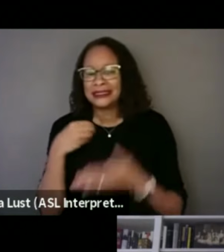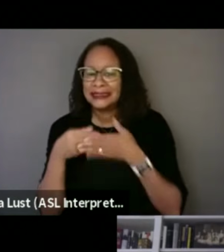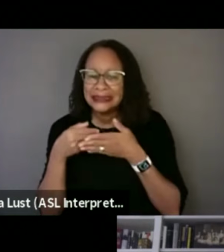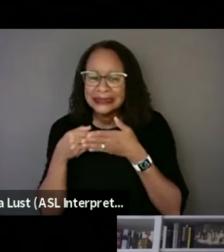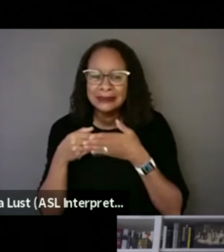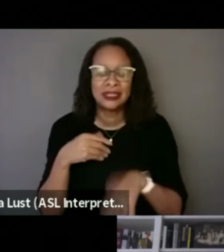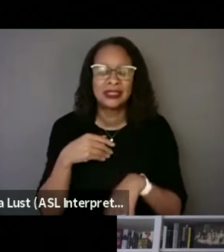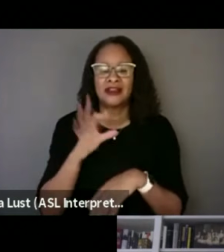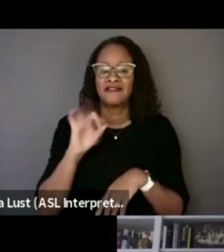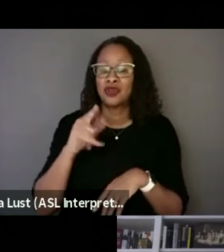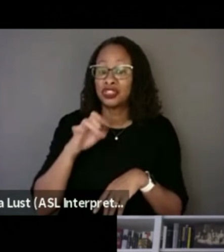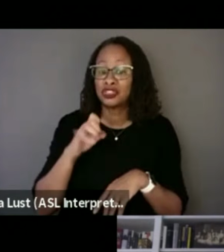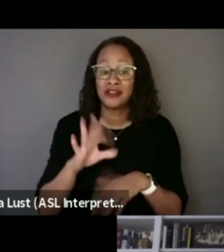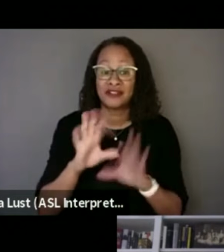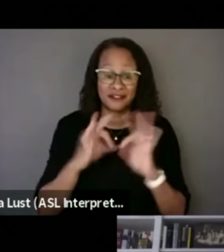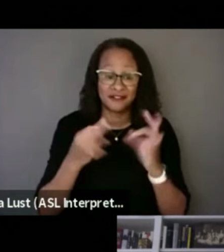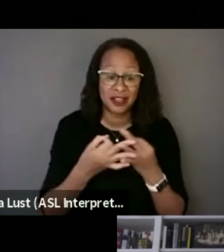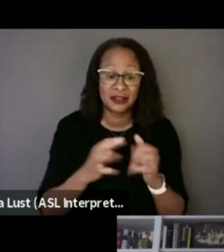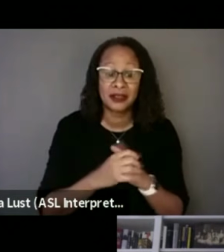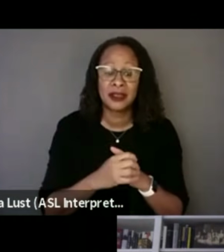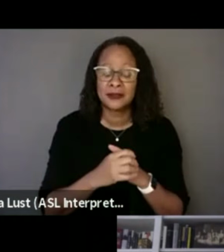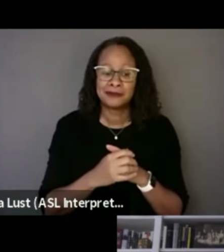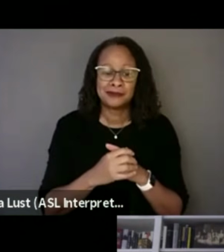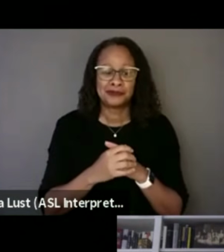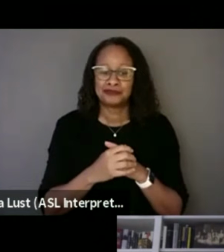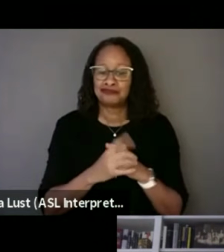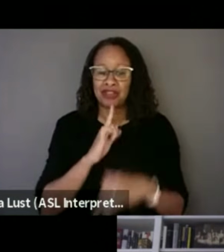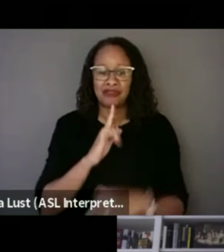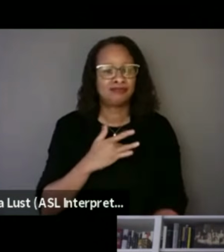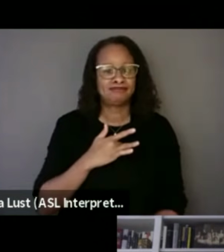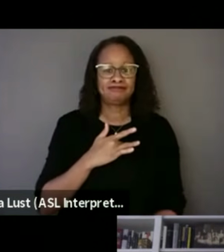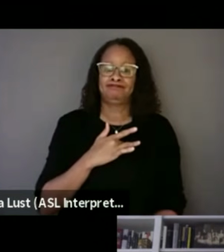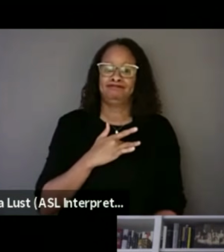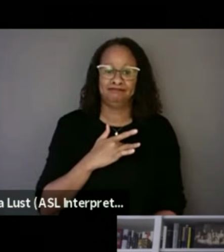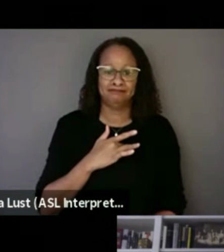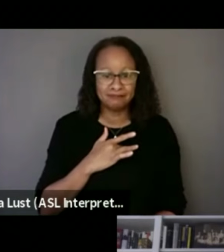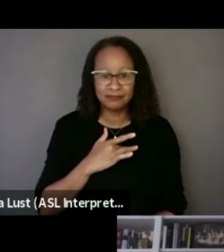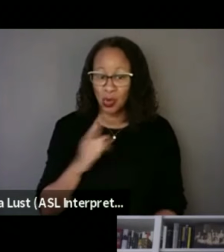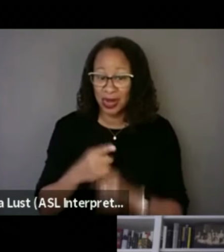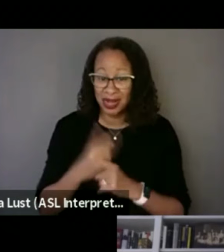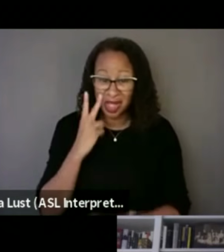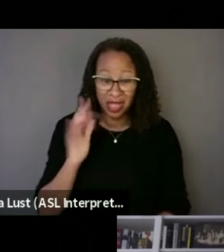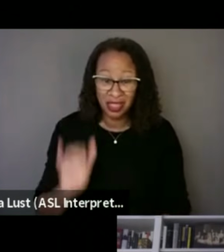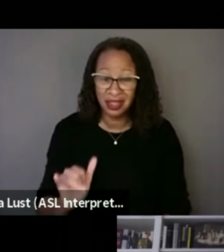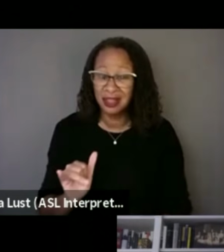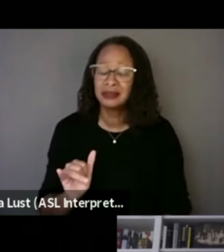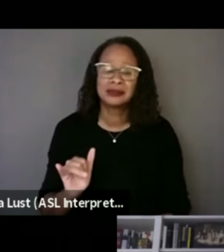of this family, is the family that I... Once I saw that footage and was listening to the way